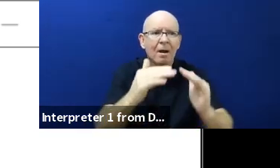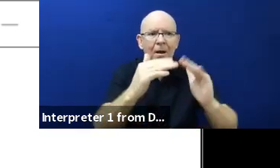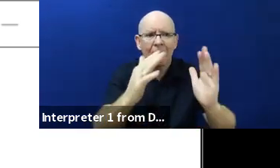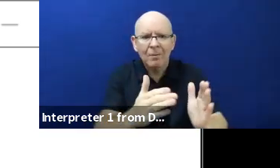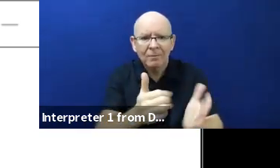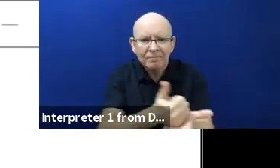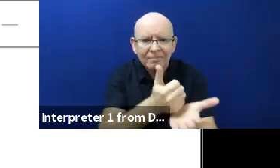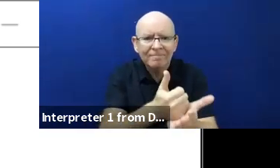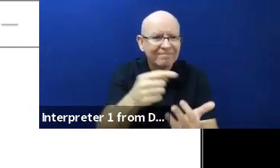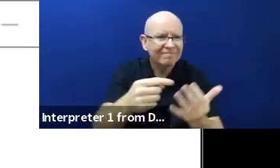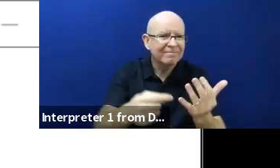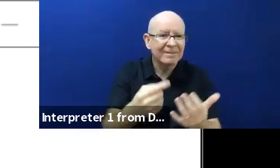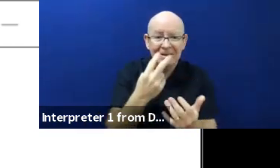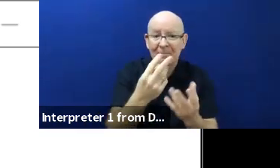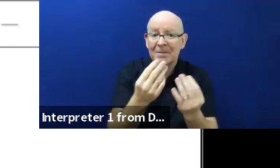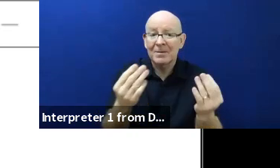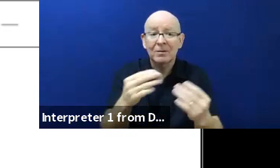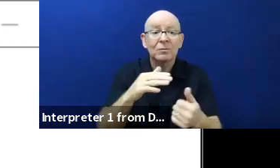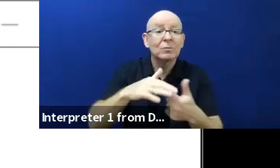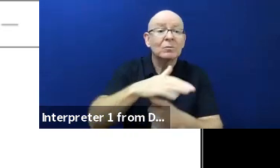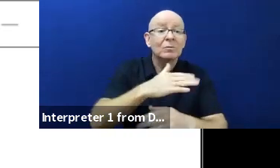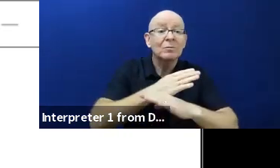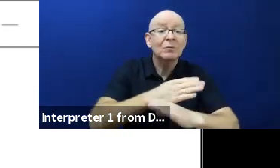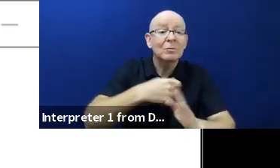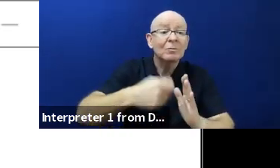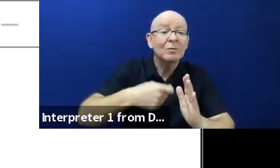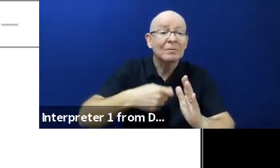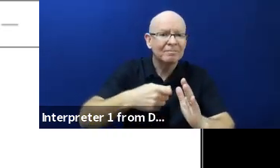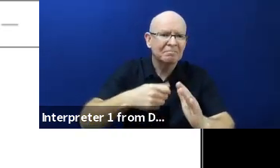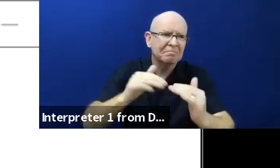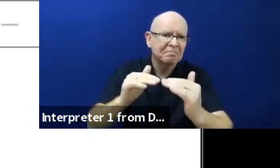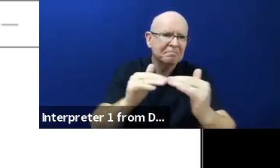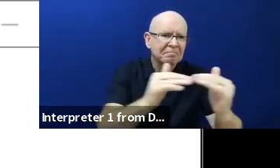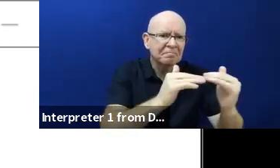mostly poor persons with disabilities receive the support. We also have support for those who